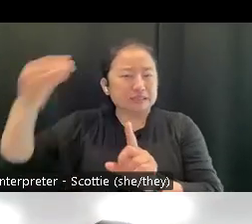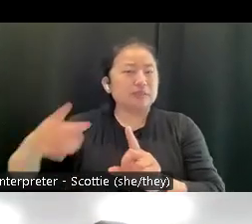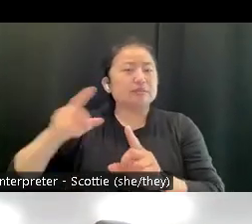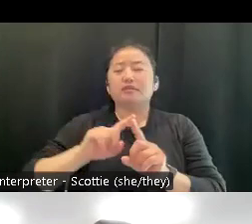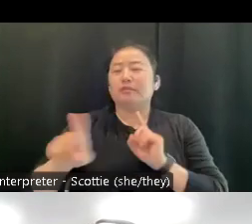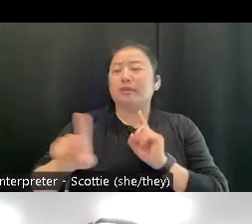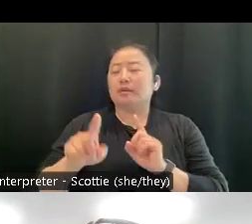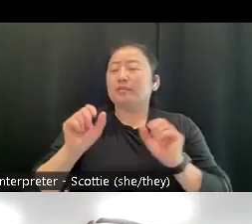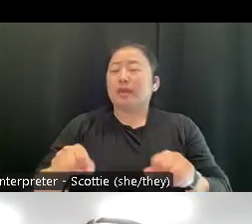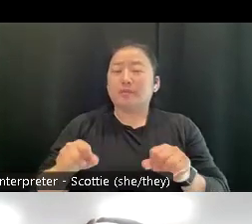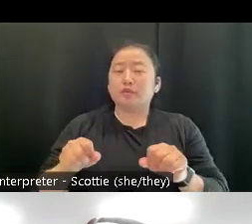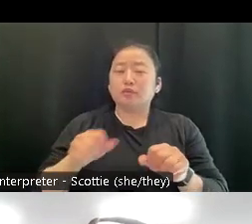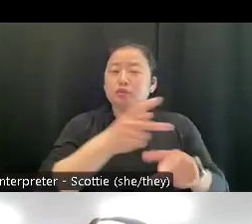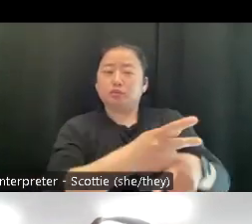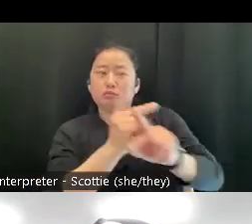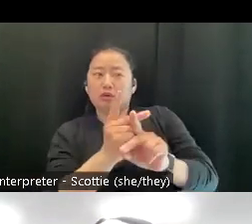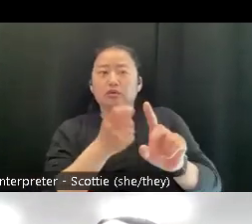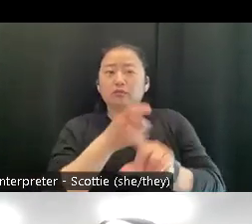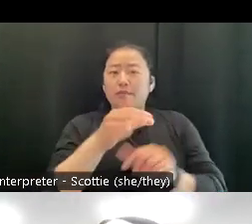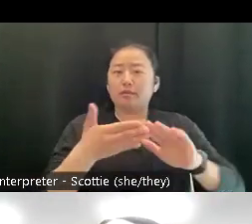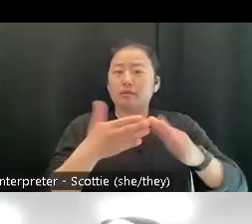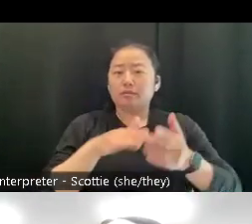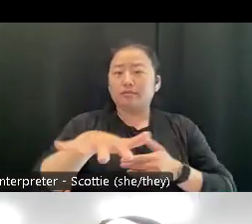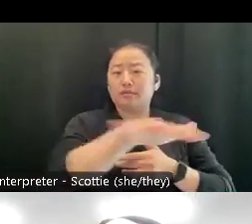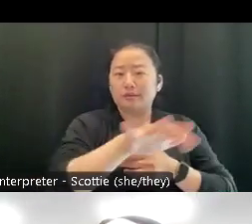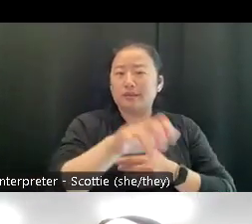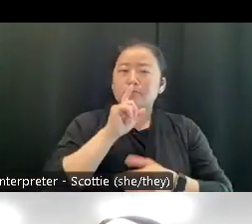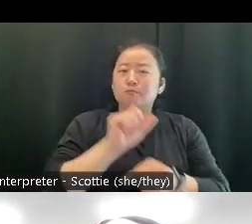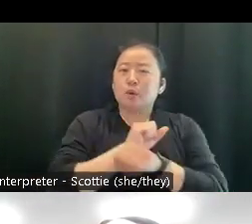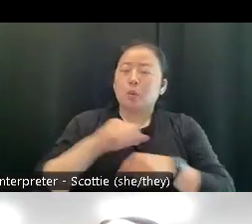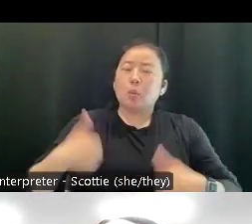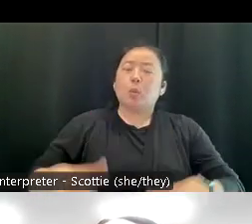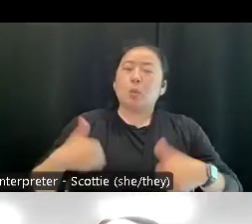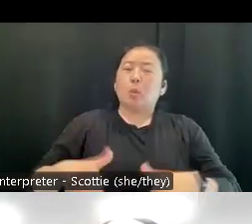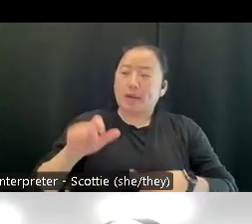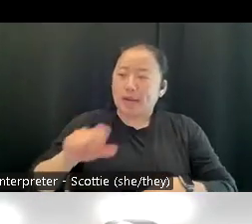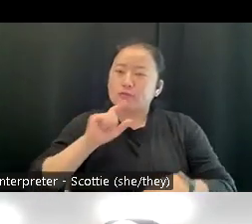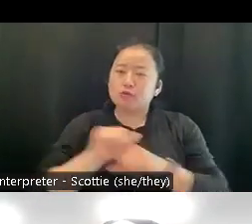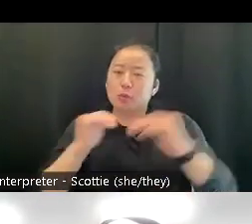borrow it through a location really unlocks their ability to fully participate in an